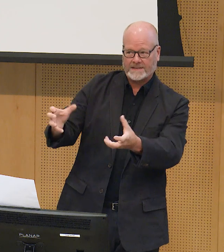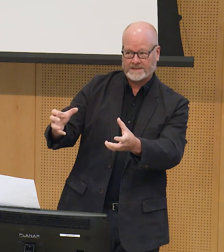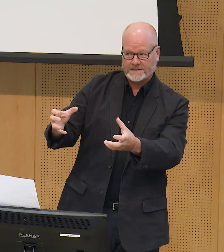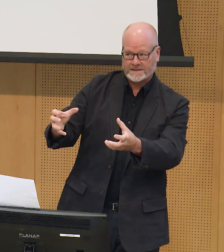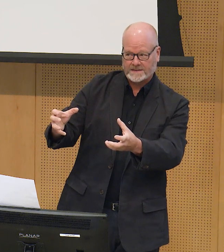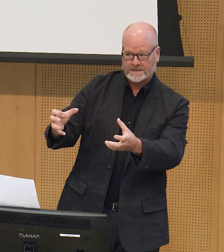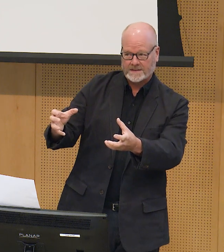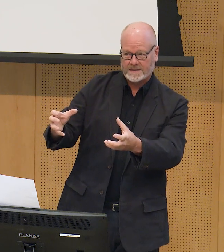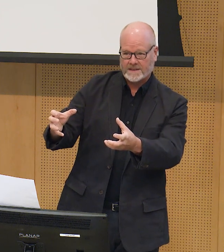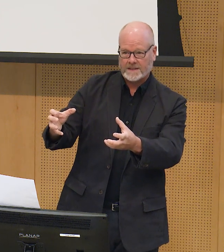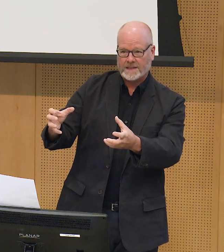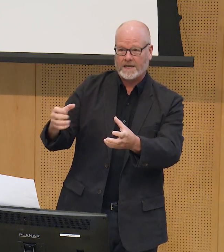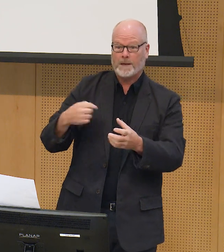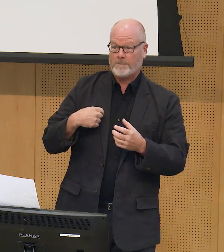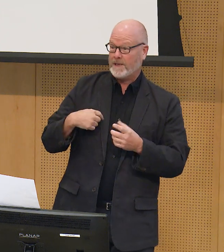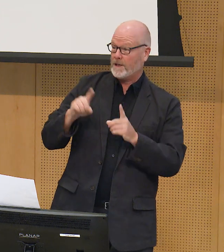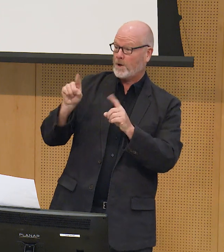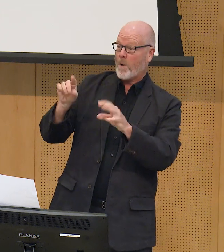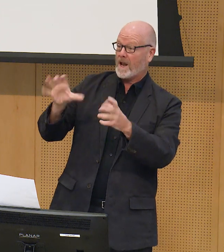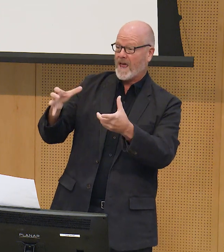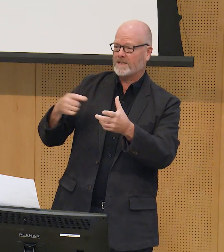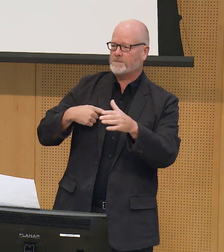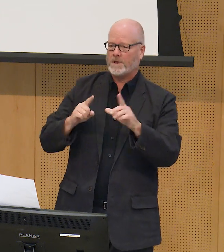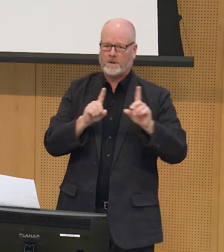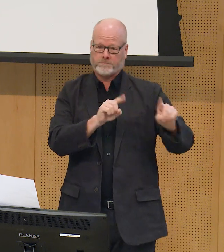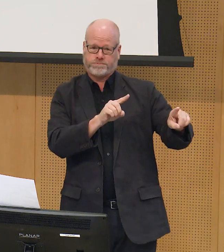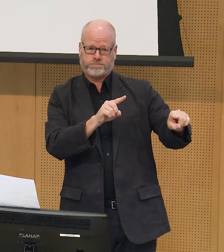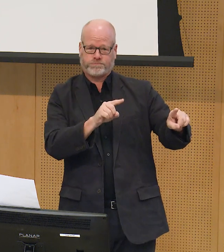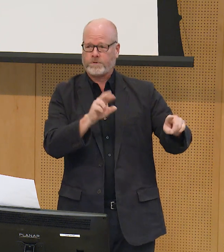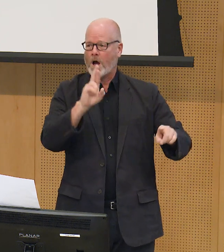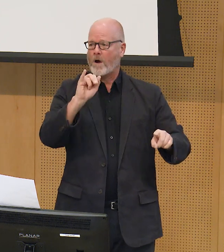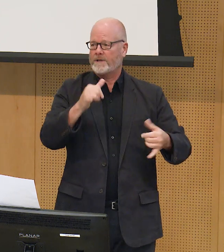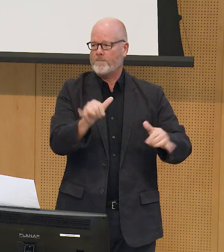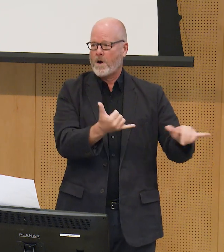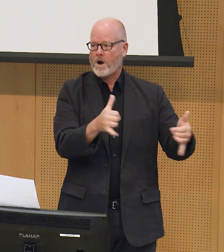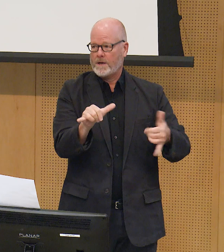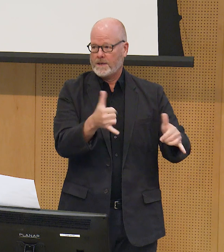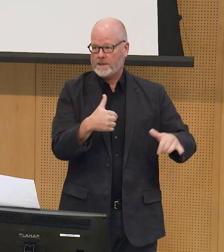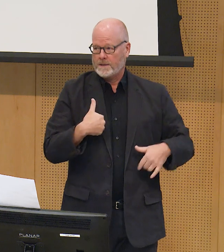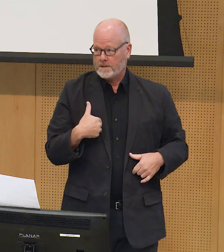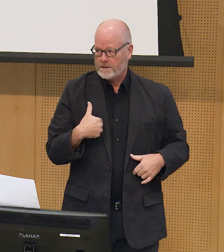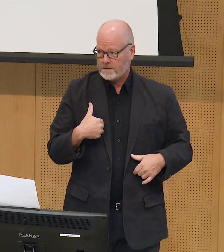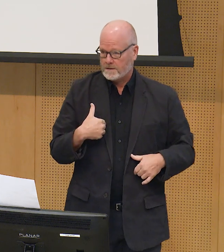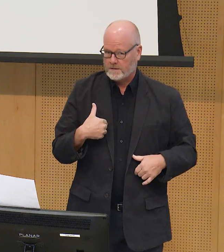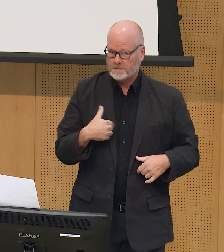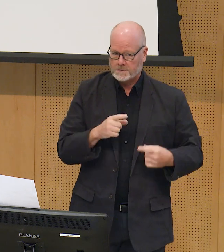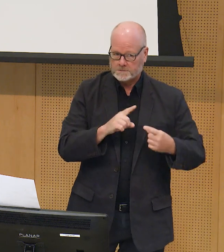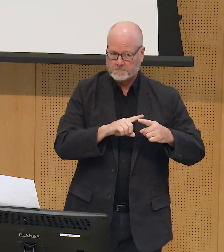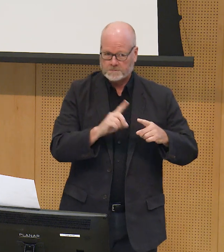Dan regularly attended class. I regularly attended parties.